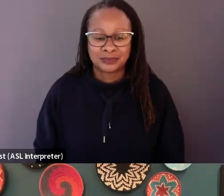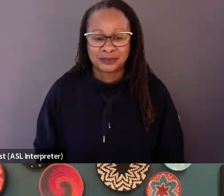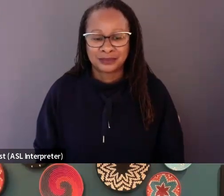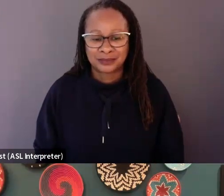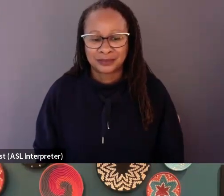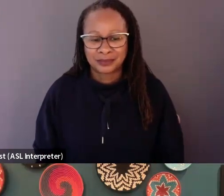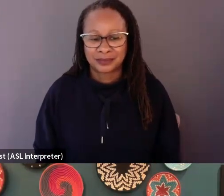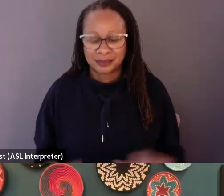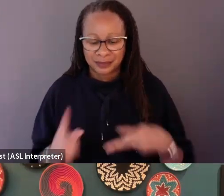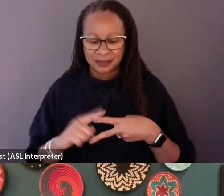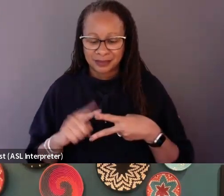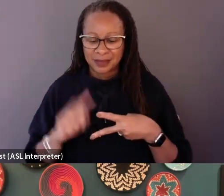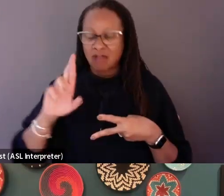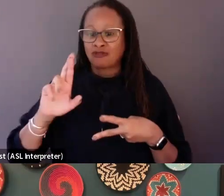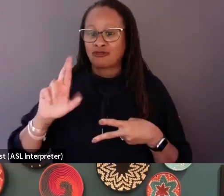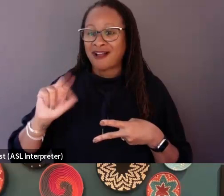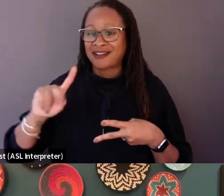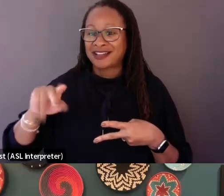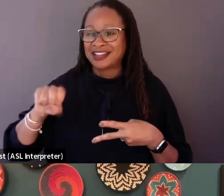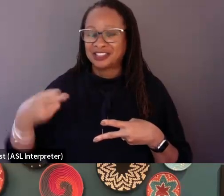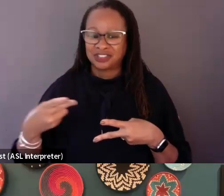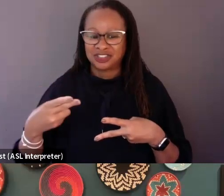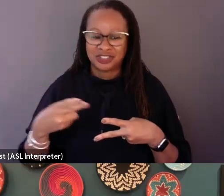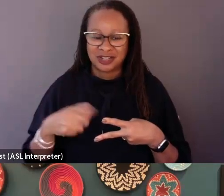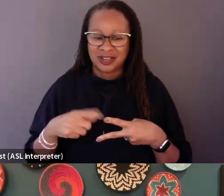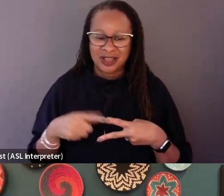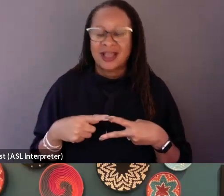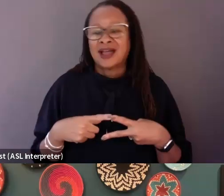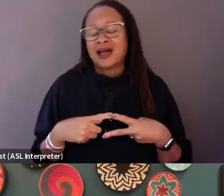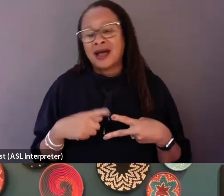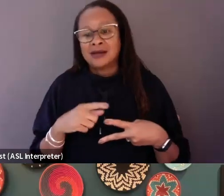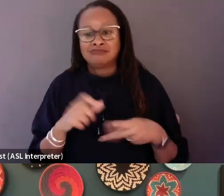Rakesh continues to fish. Baby Dhairav has started going to school. He's four now.